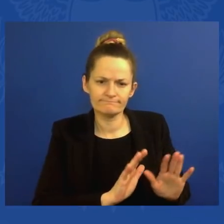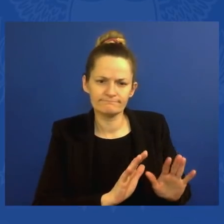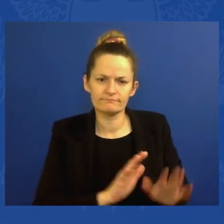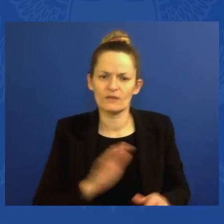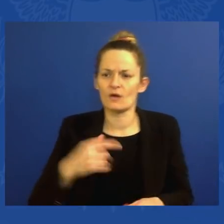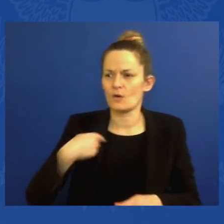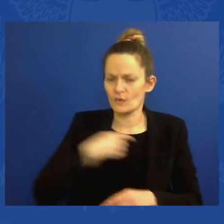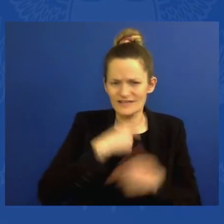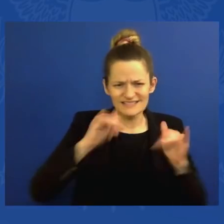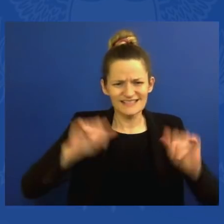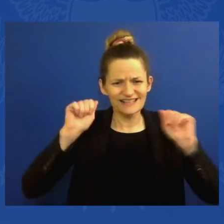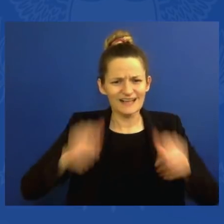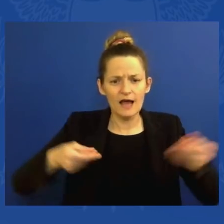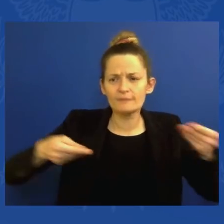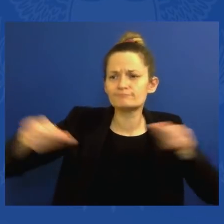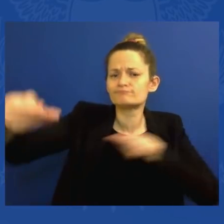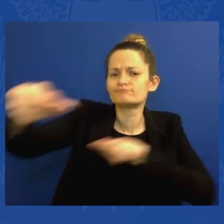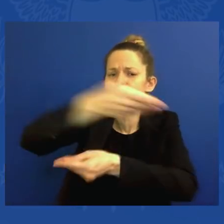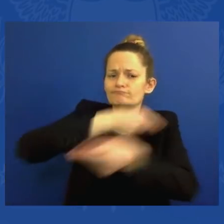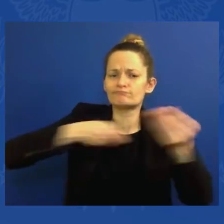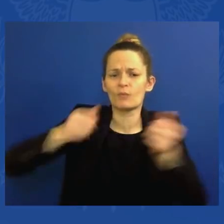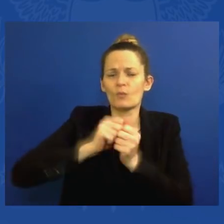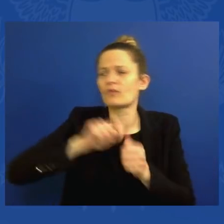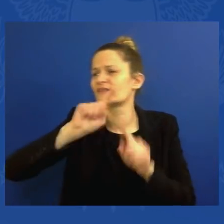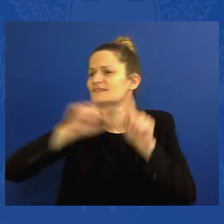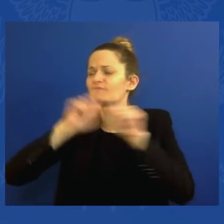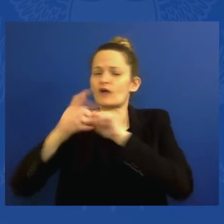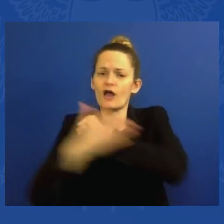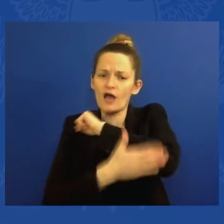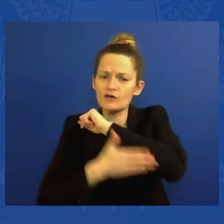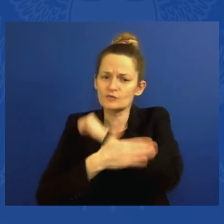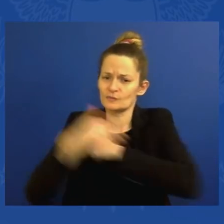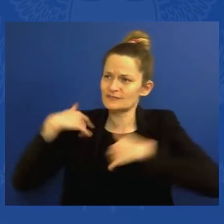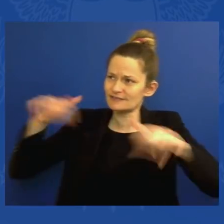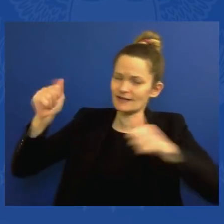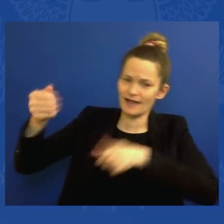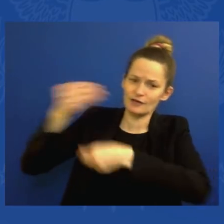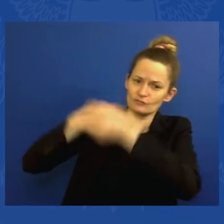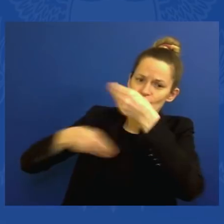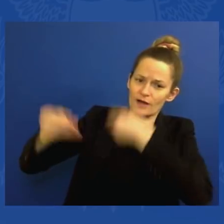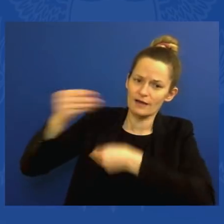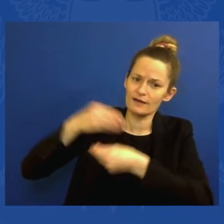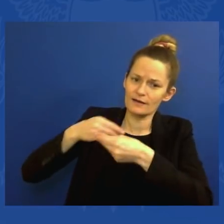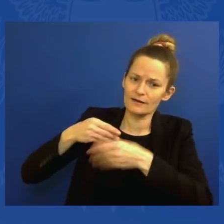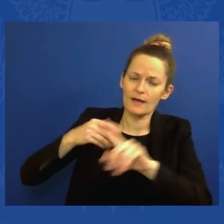can create global chokepoints for critical goods -- can't have those chokepoints.